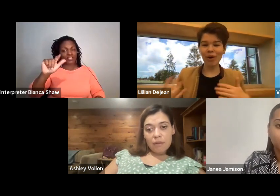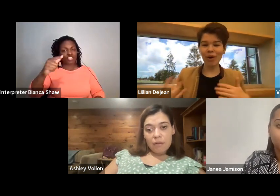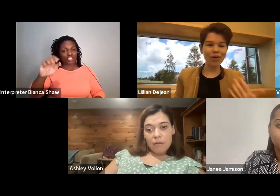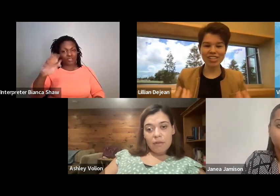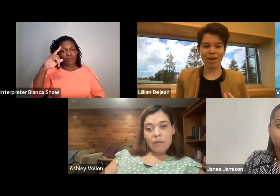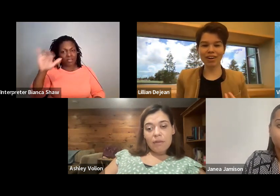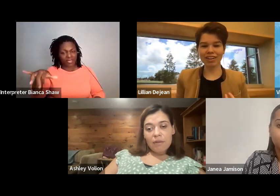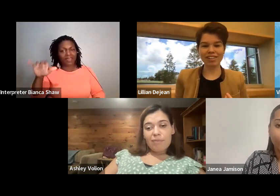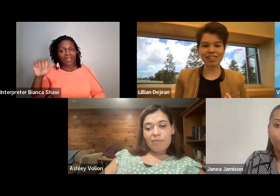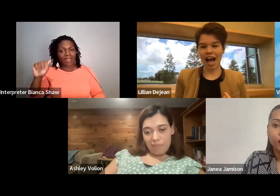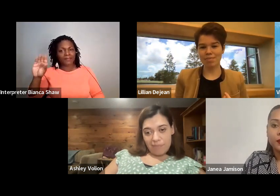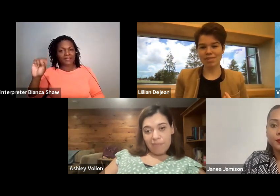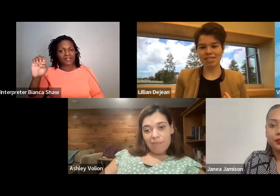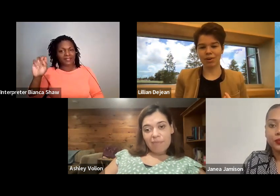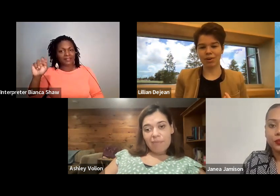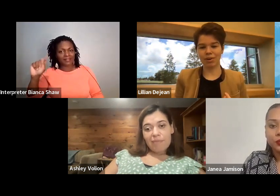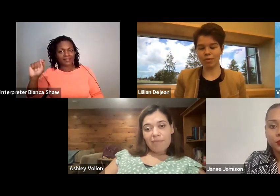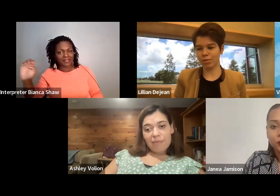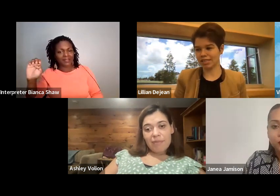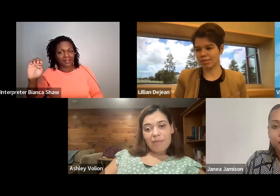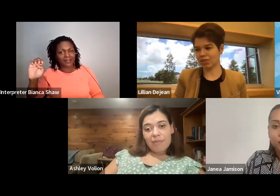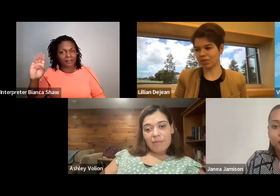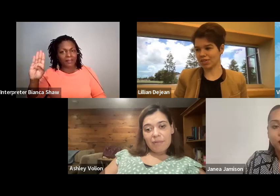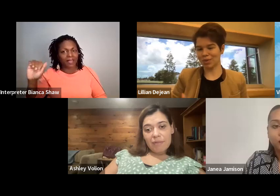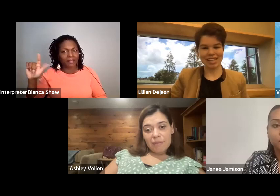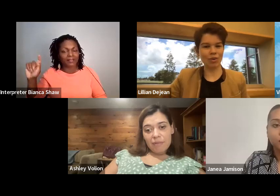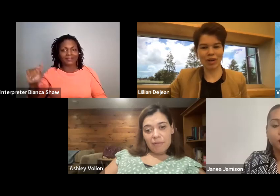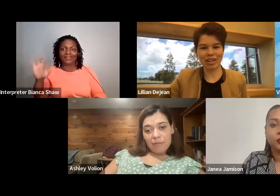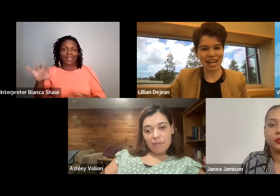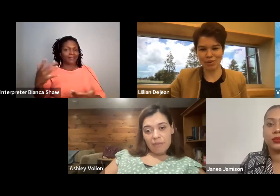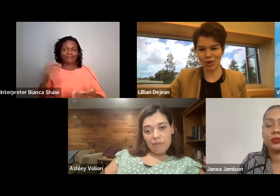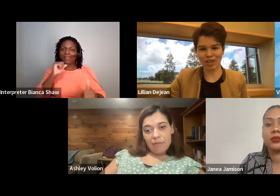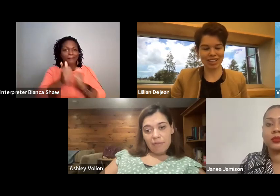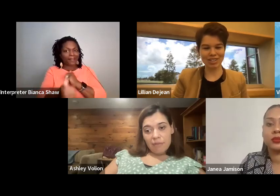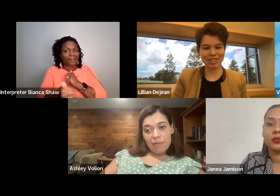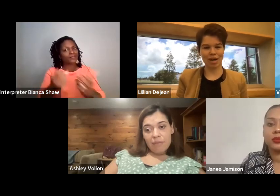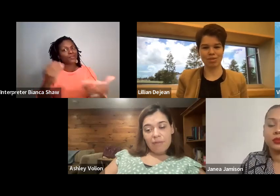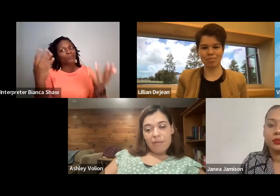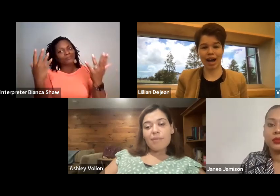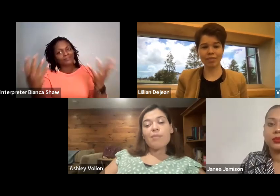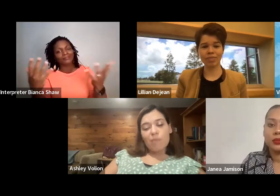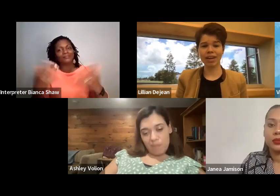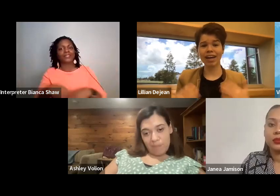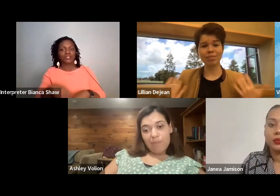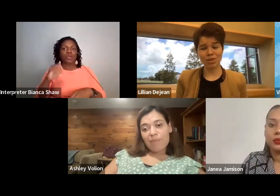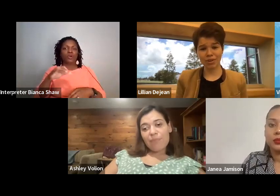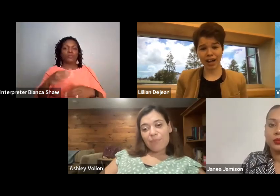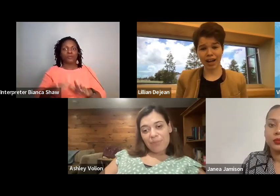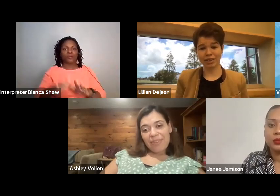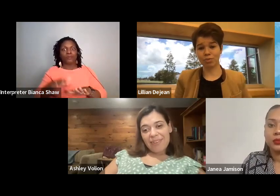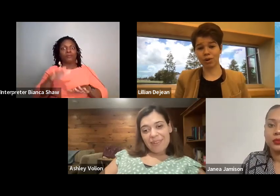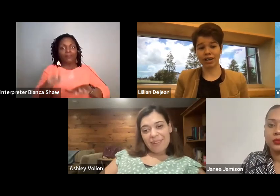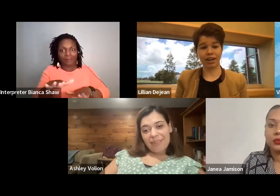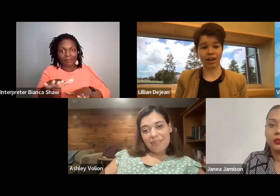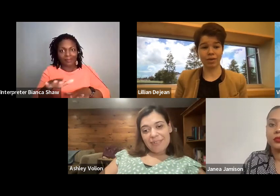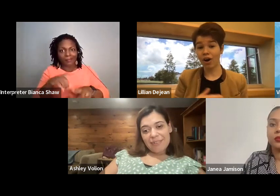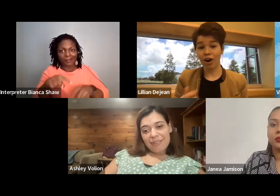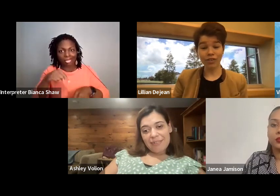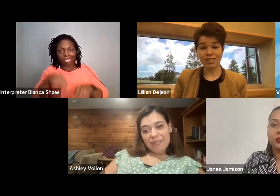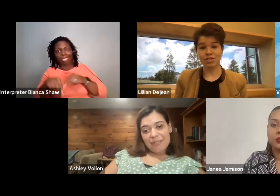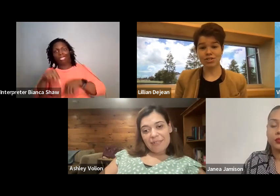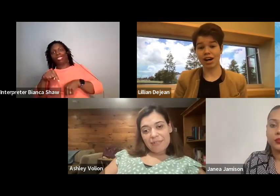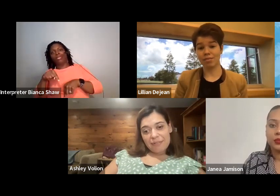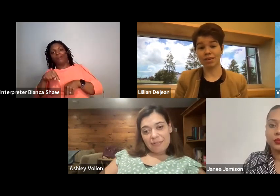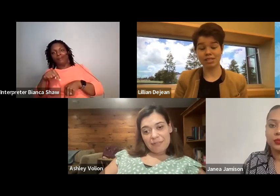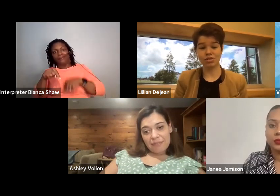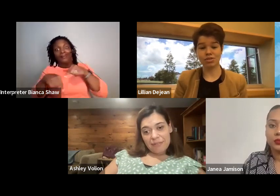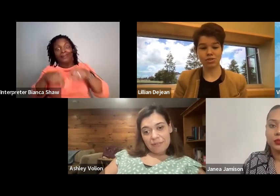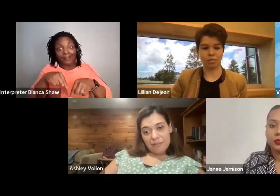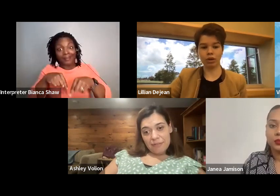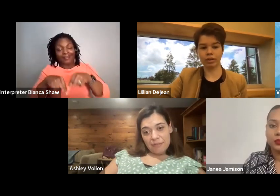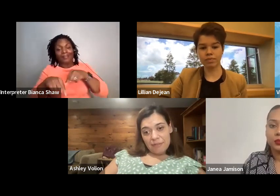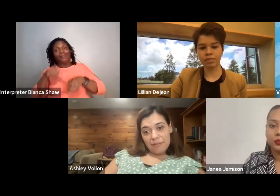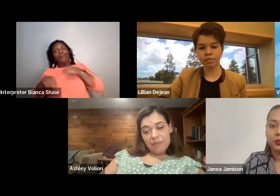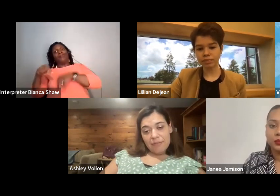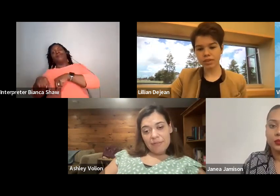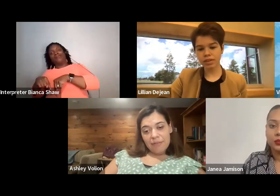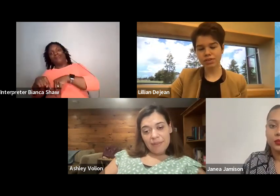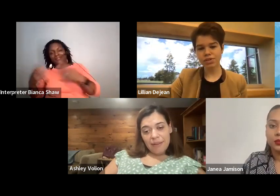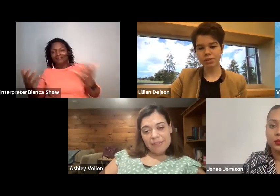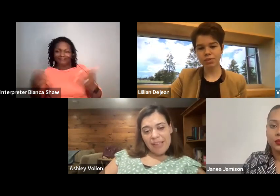So we have all these barriers to absentee voting for people with disabilities where we take one set org and 2 steps back, and i'm so glad that you brought all these issues up because they're so important so we